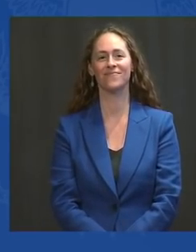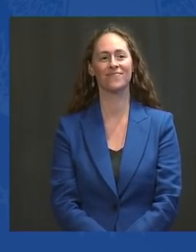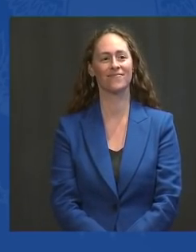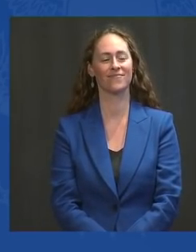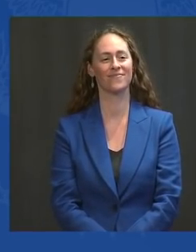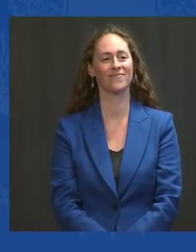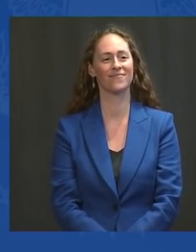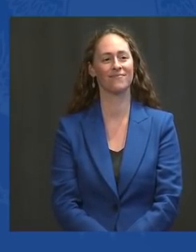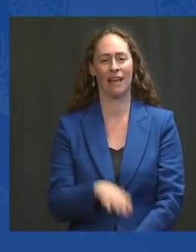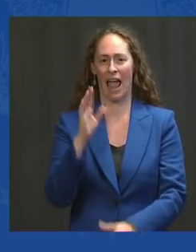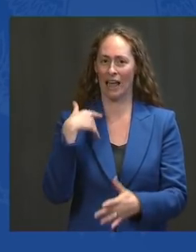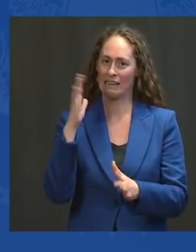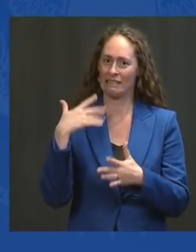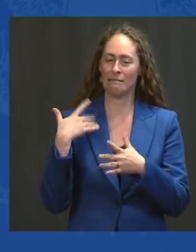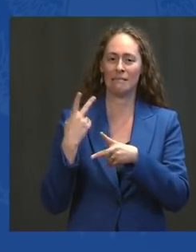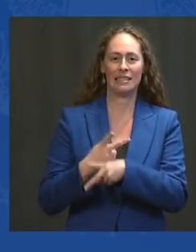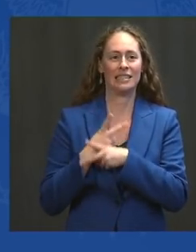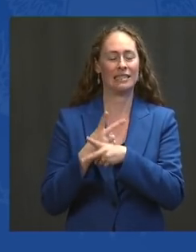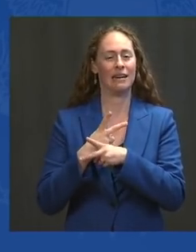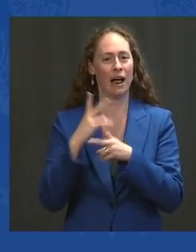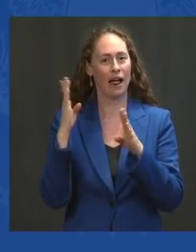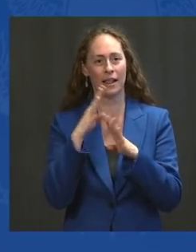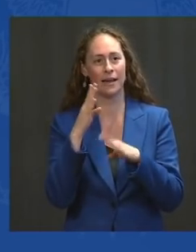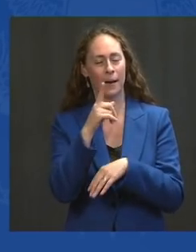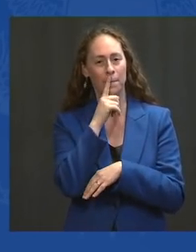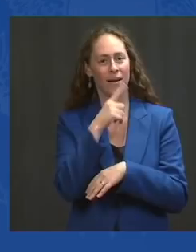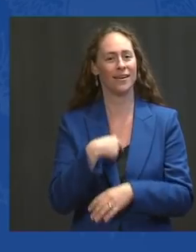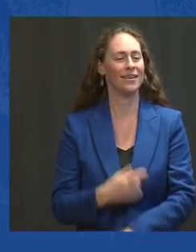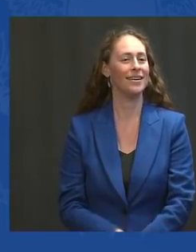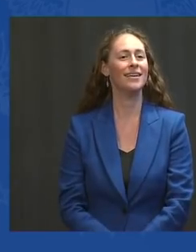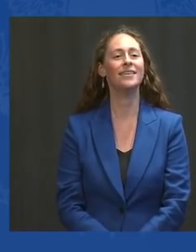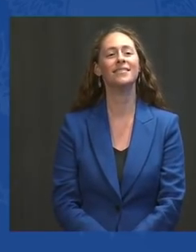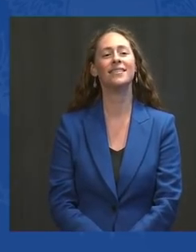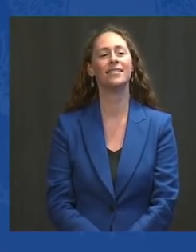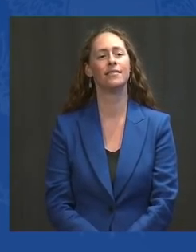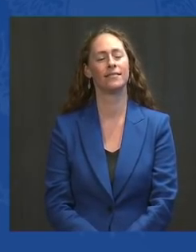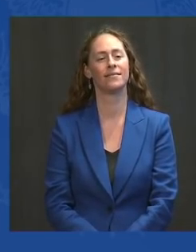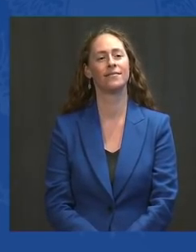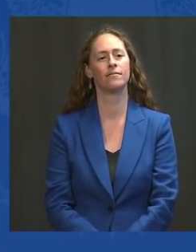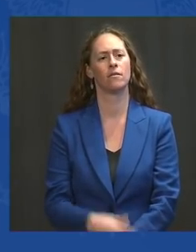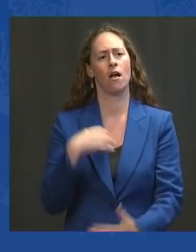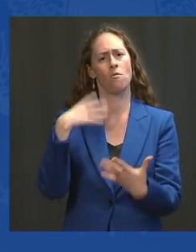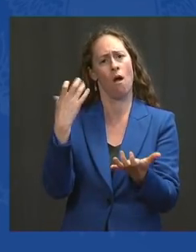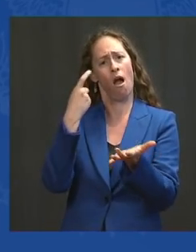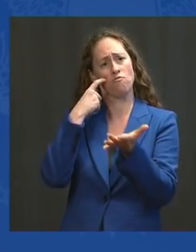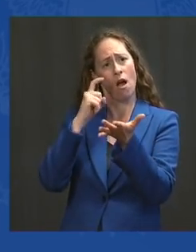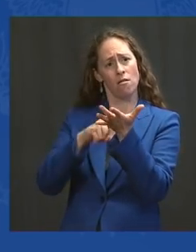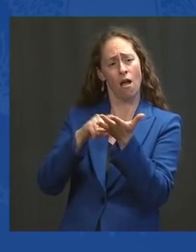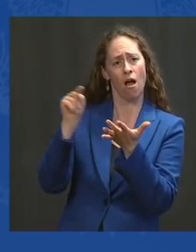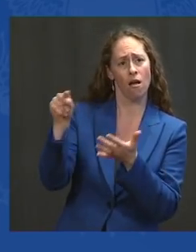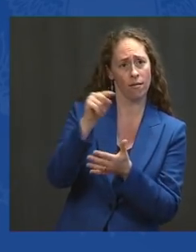because I'm going to recognize my congresswoman from the state of Delaware, Lisa Blunt Rochester --